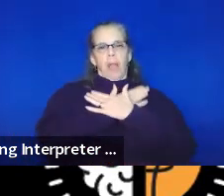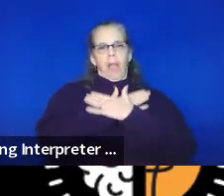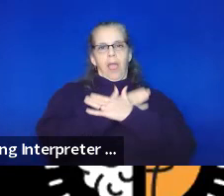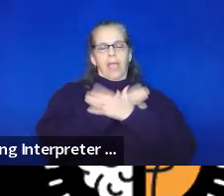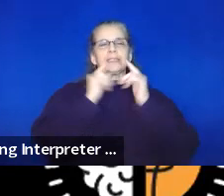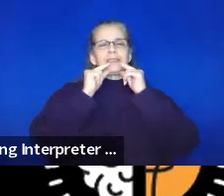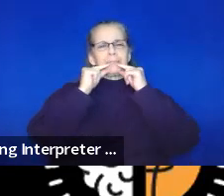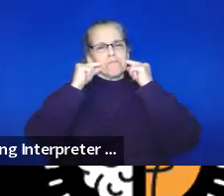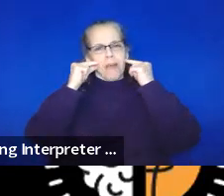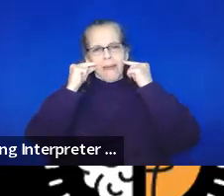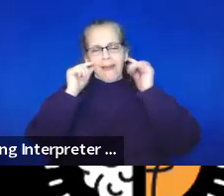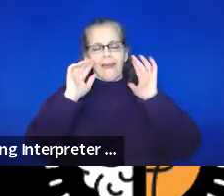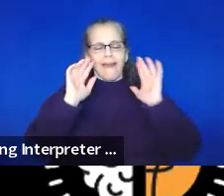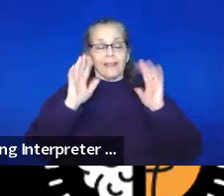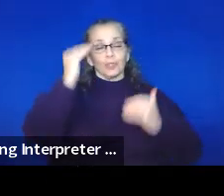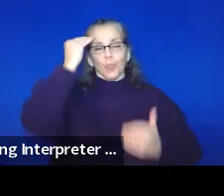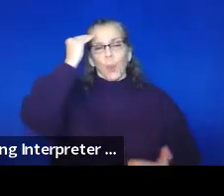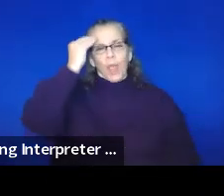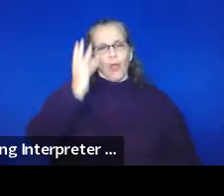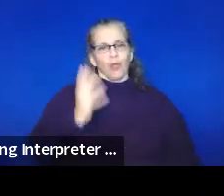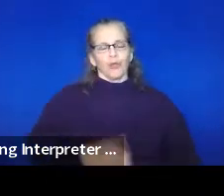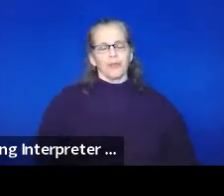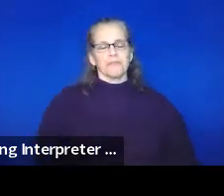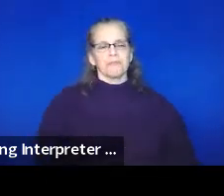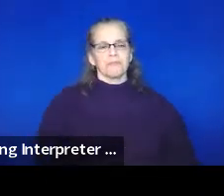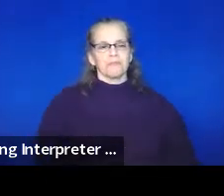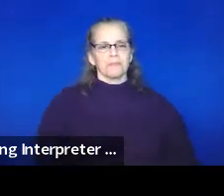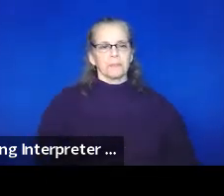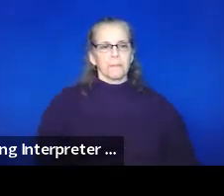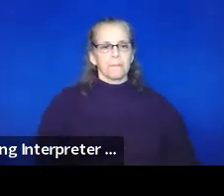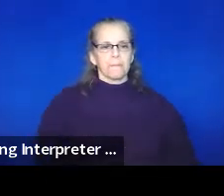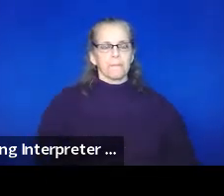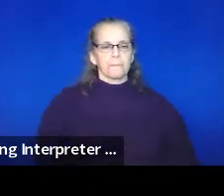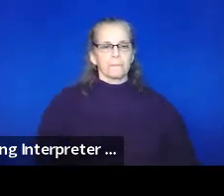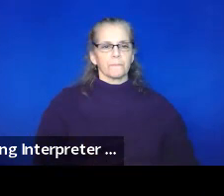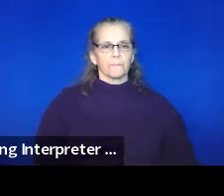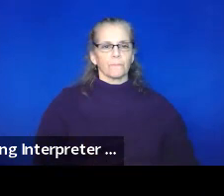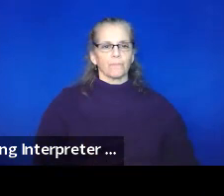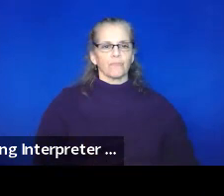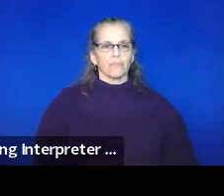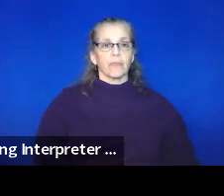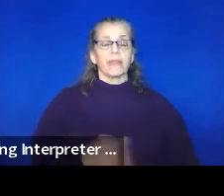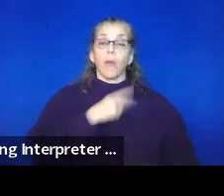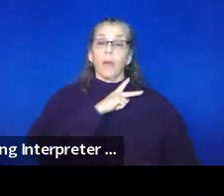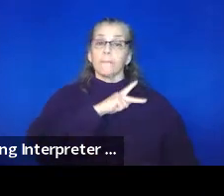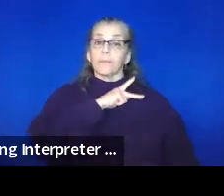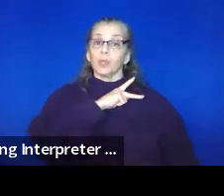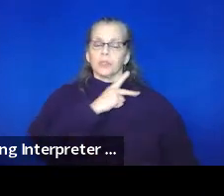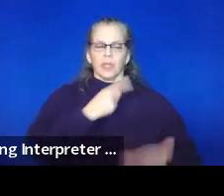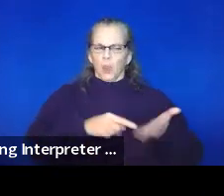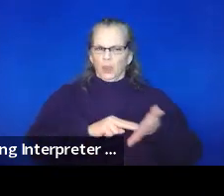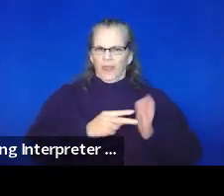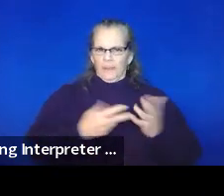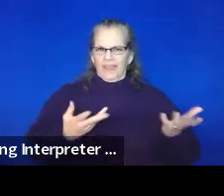be aware about this. So, personally, what does this mean for me? You need to be nicer.